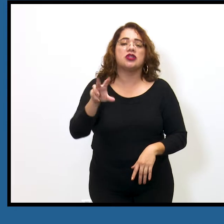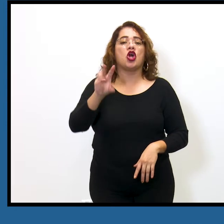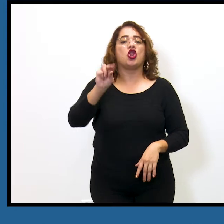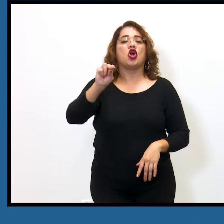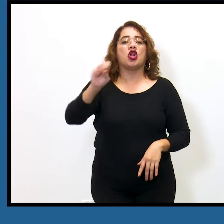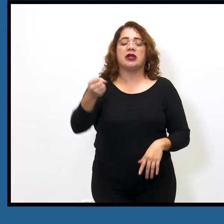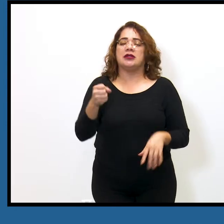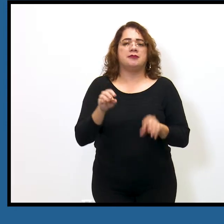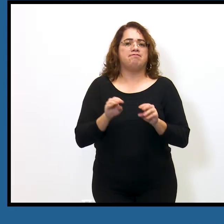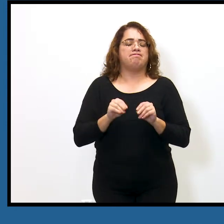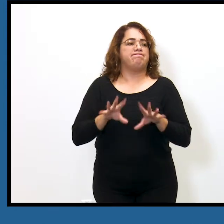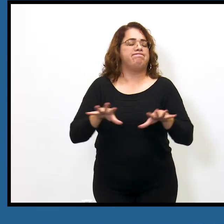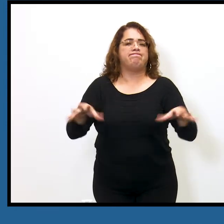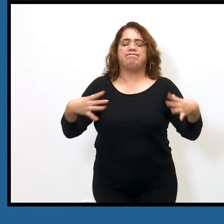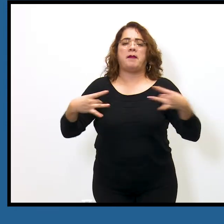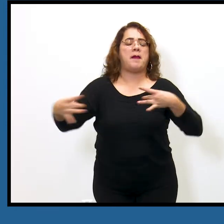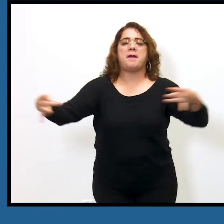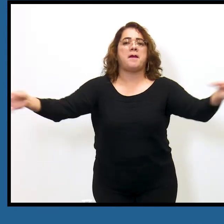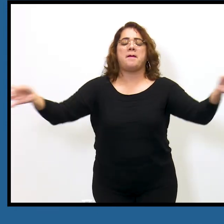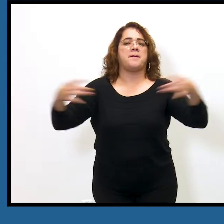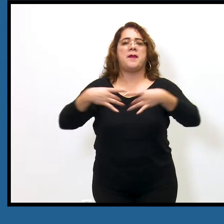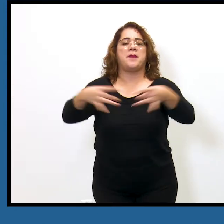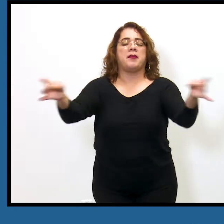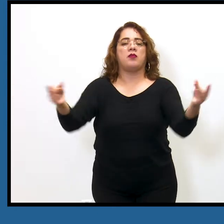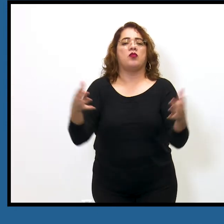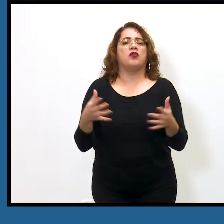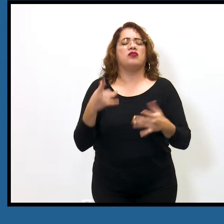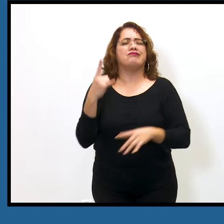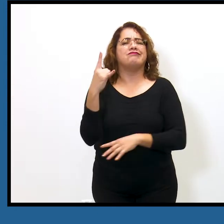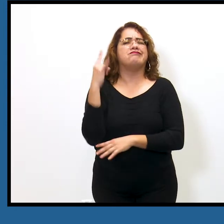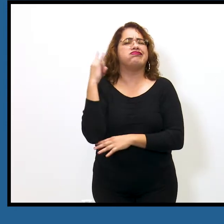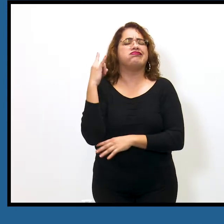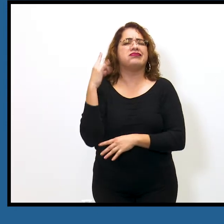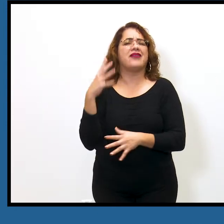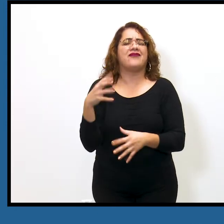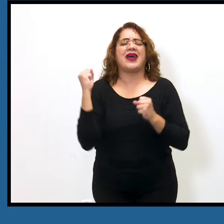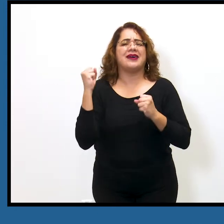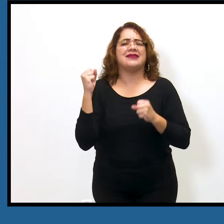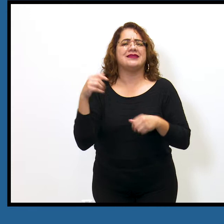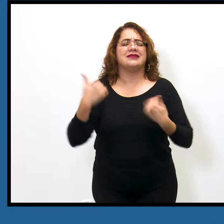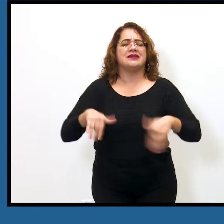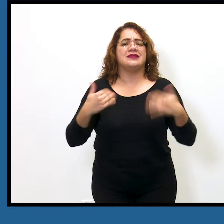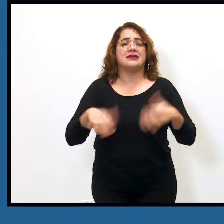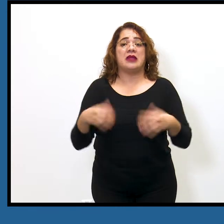a quicker and faster rate than anybody else and unfortunately many of these folks are asymptomatic